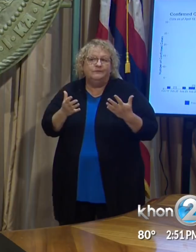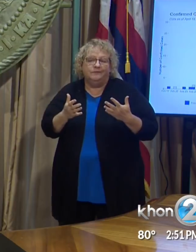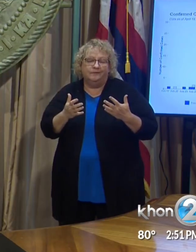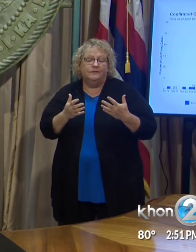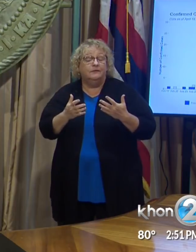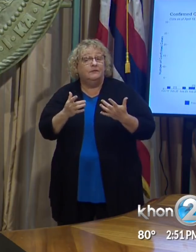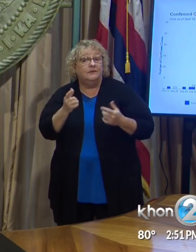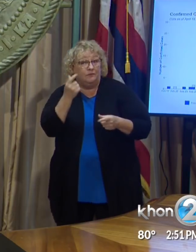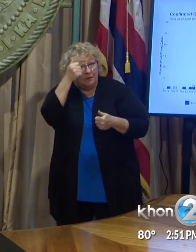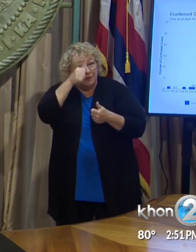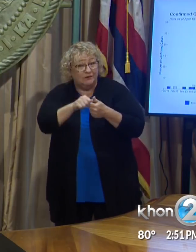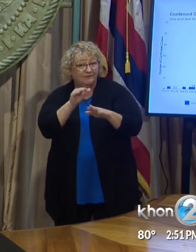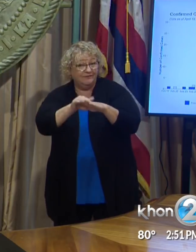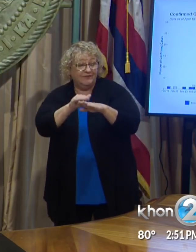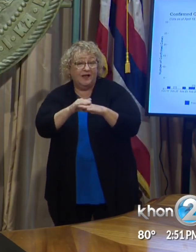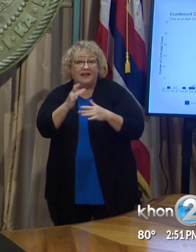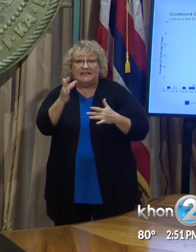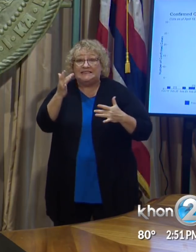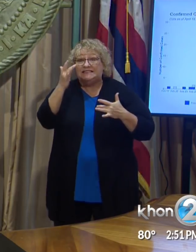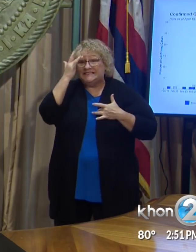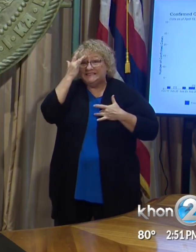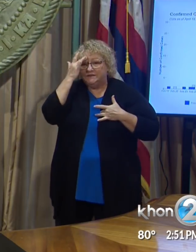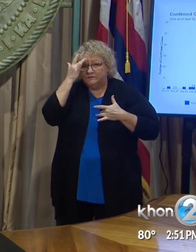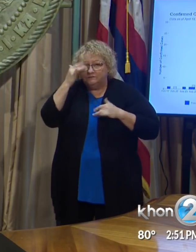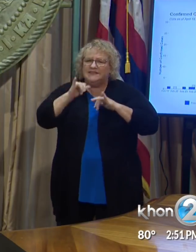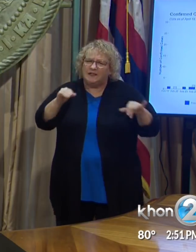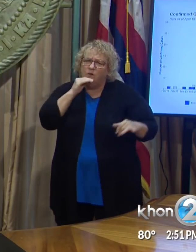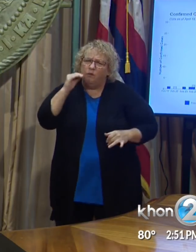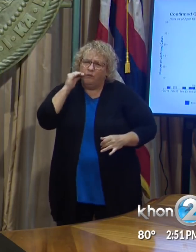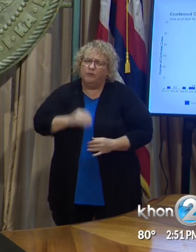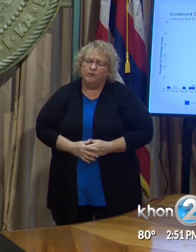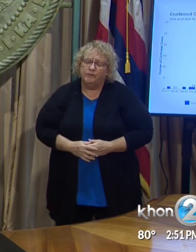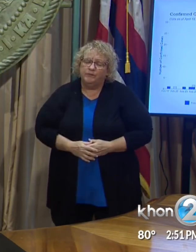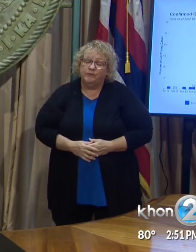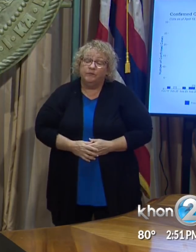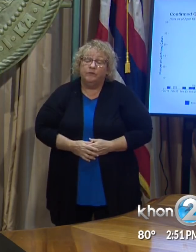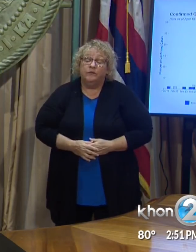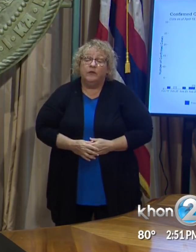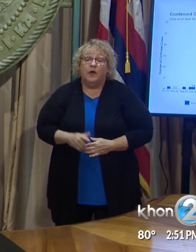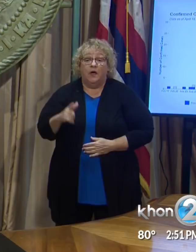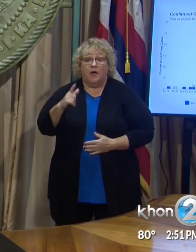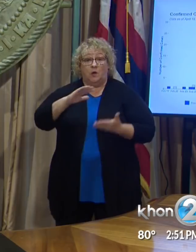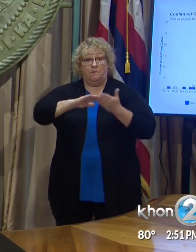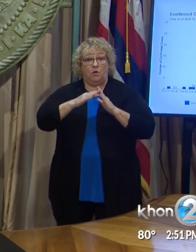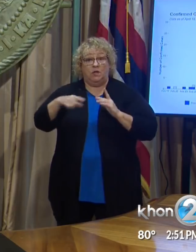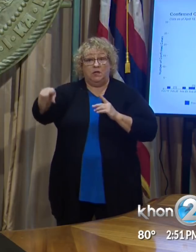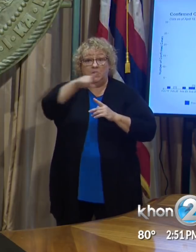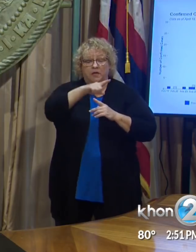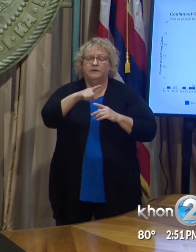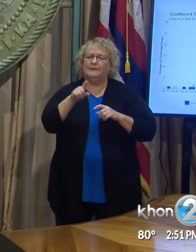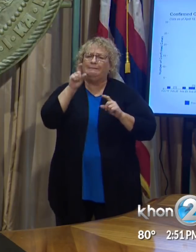BECOMING ILL. IT IS CRITICALLY IMPORTANT THAT PEOPLE WHO ARE 60 HOME.